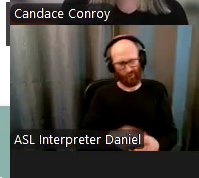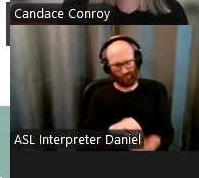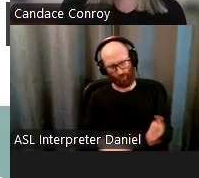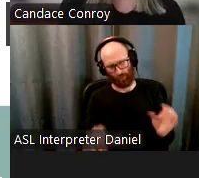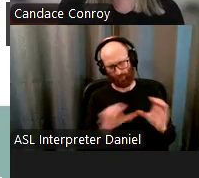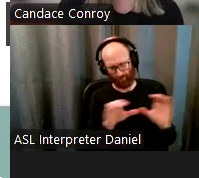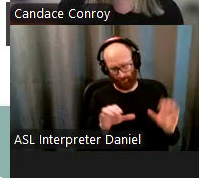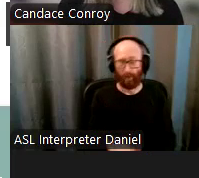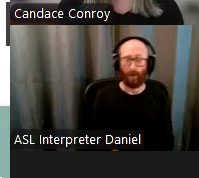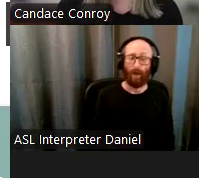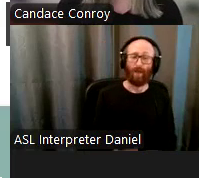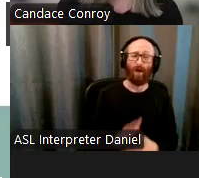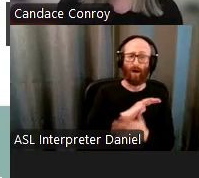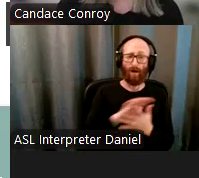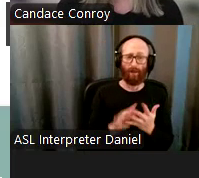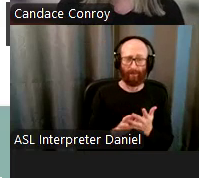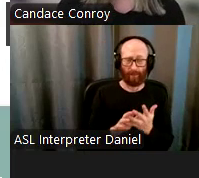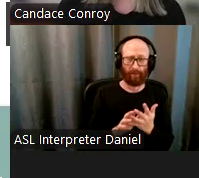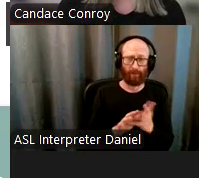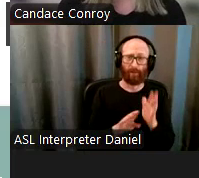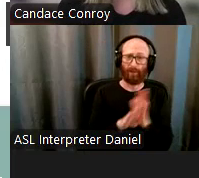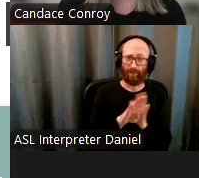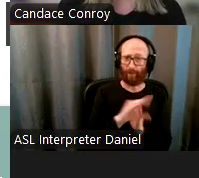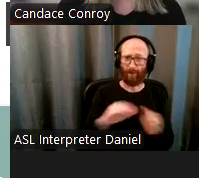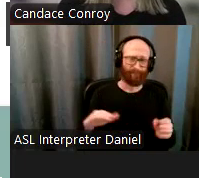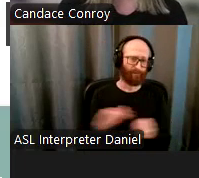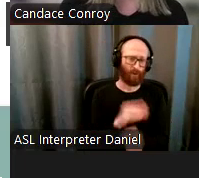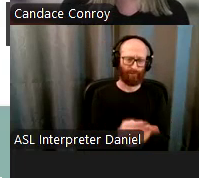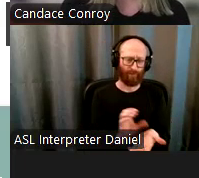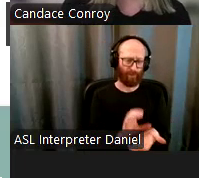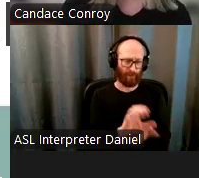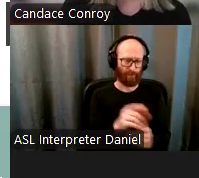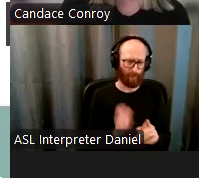has been developed and fully funded by our team here at the AGC Education